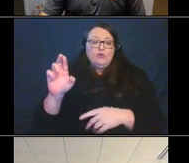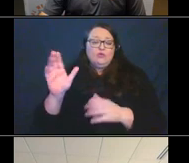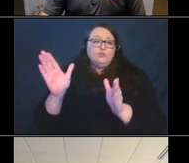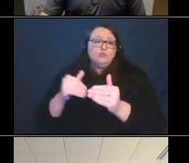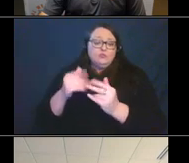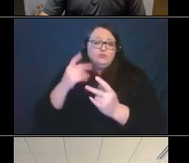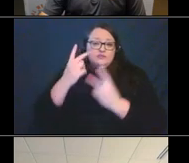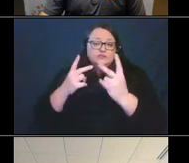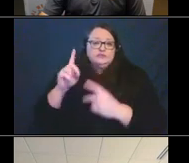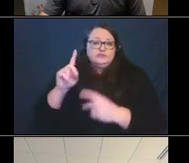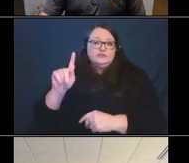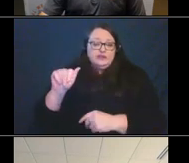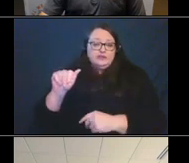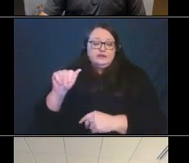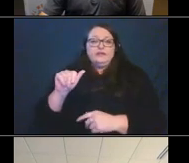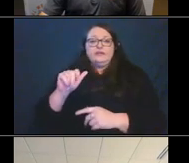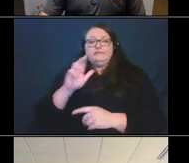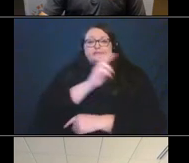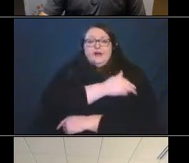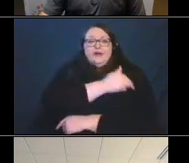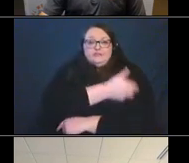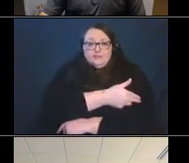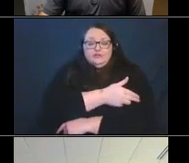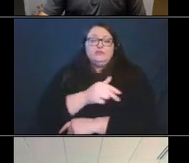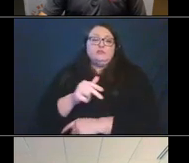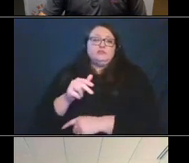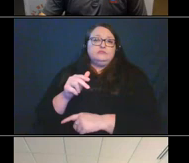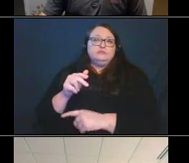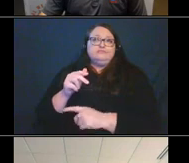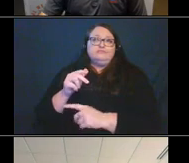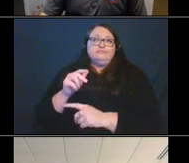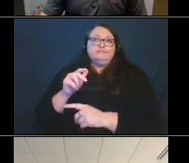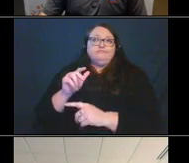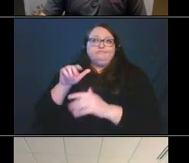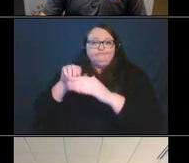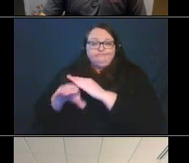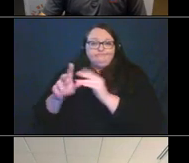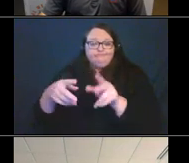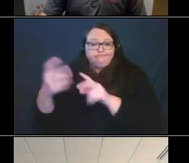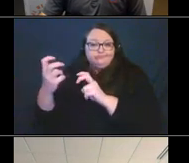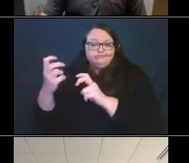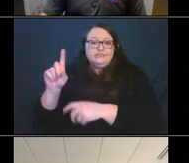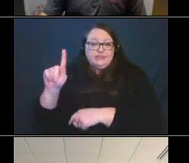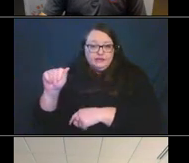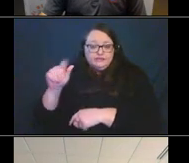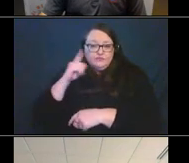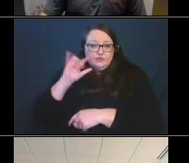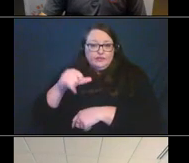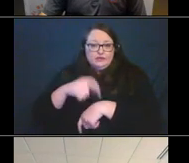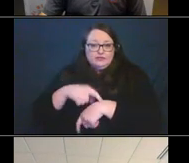admission data for that long of a time period. So we had to rely on something like mortality